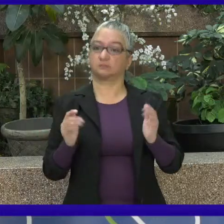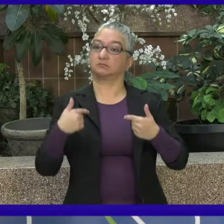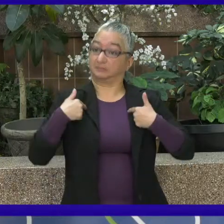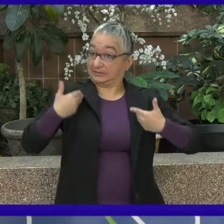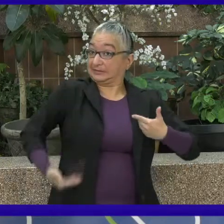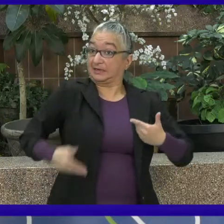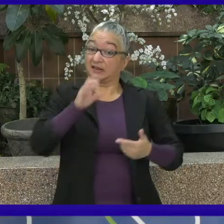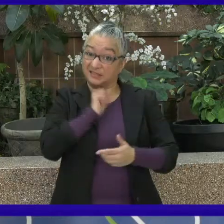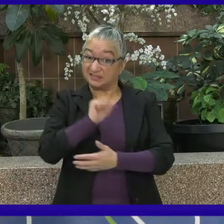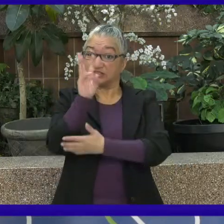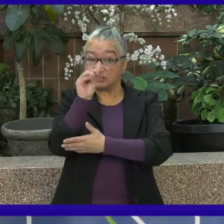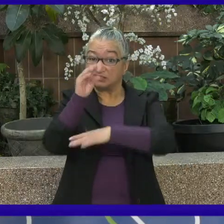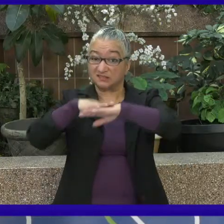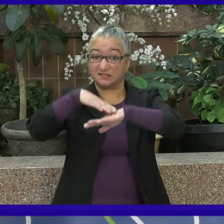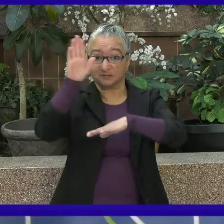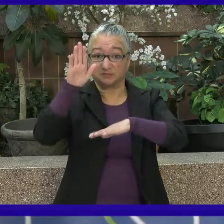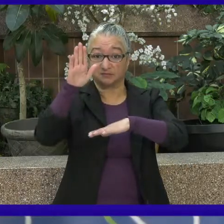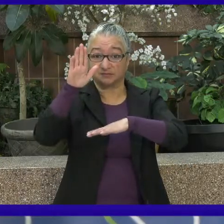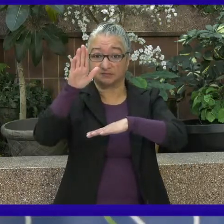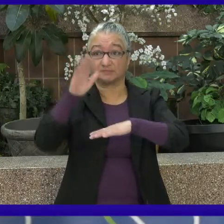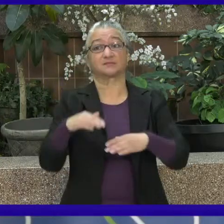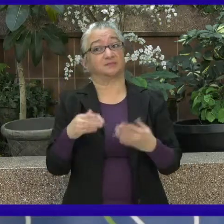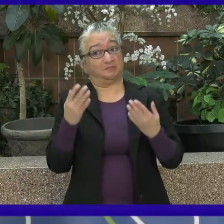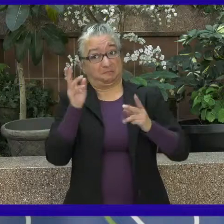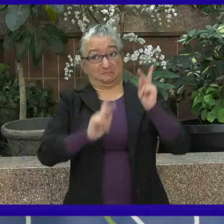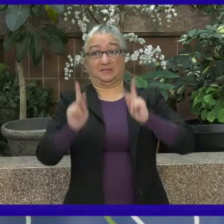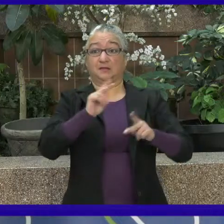and the outcomes for people over 60 aren't as good as for younger folks